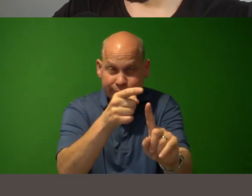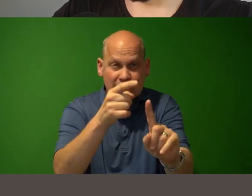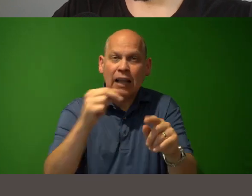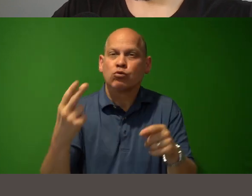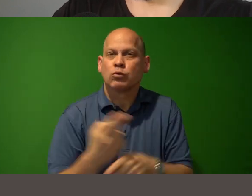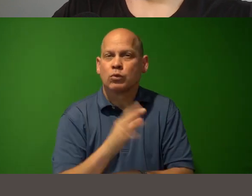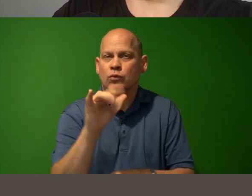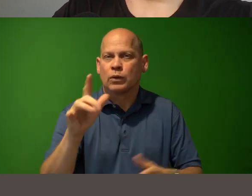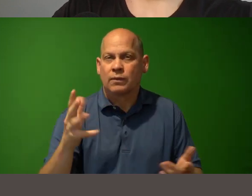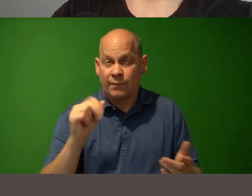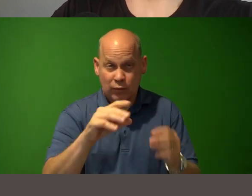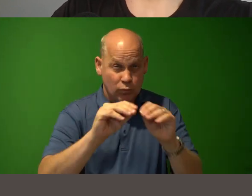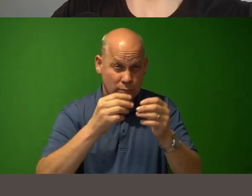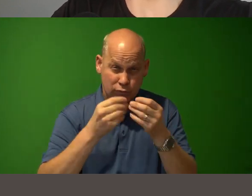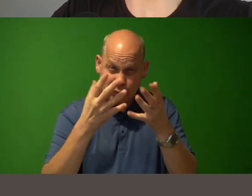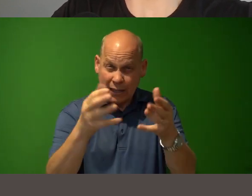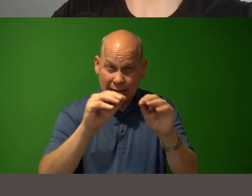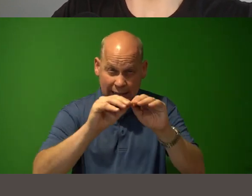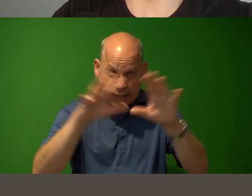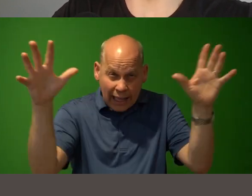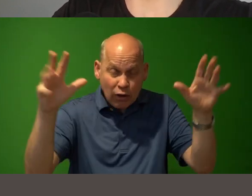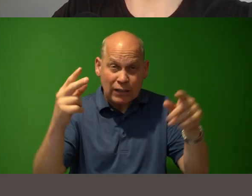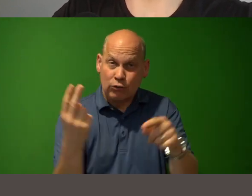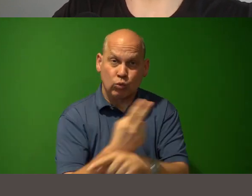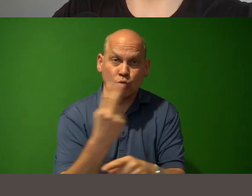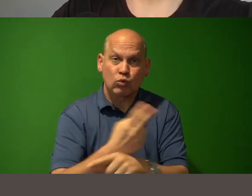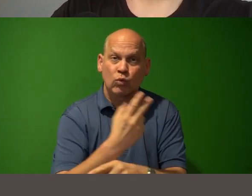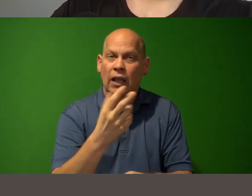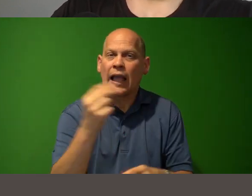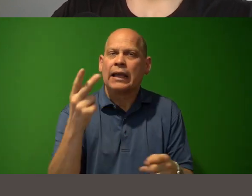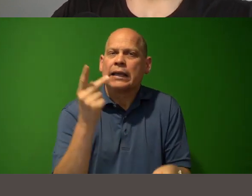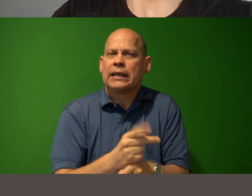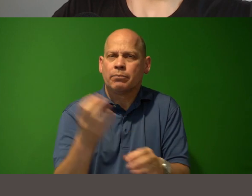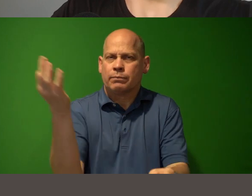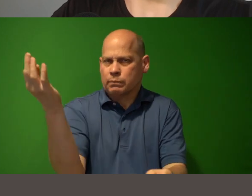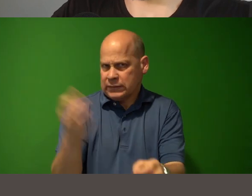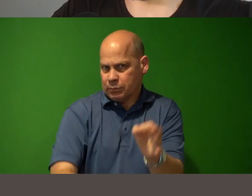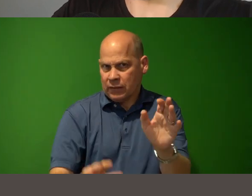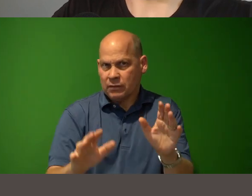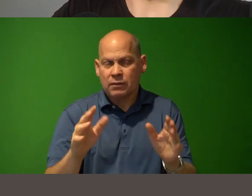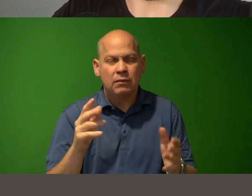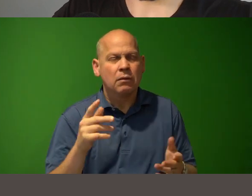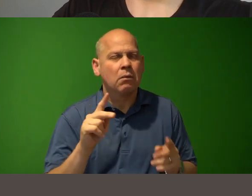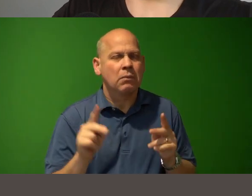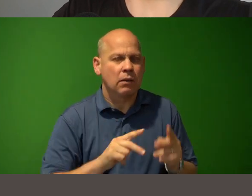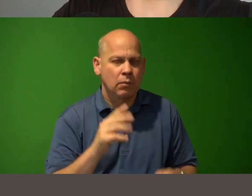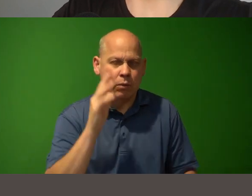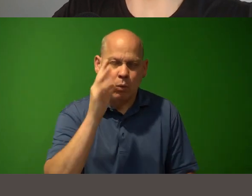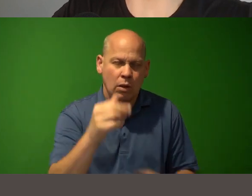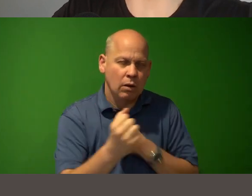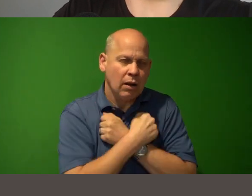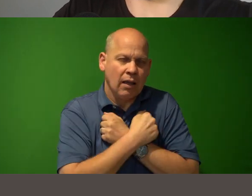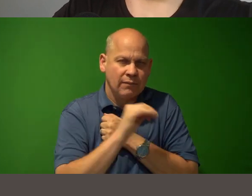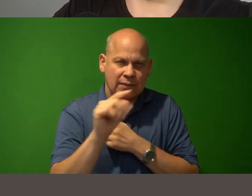If you can provide clarity and usefulness and keep it very simple, people will love it.